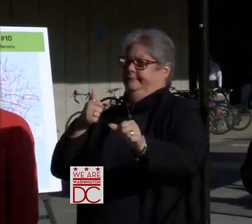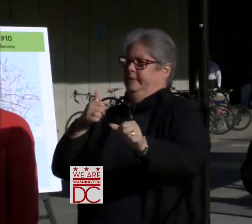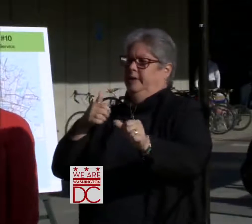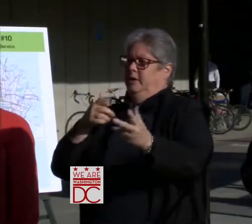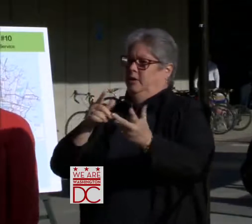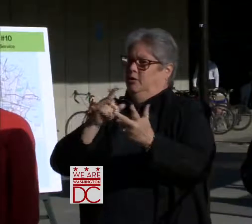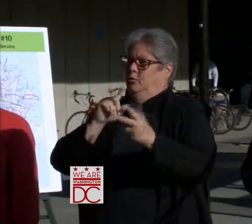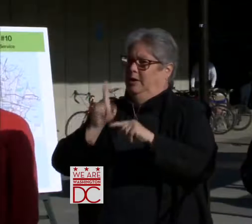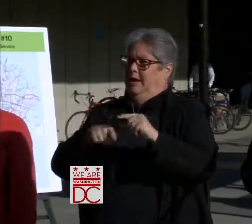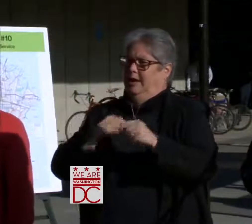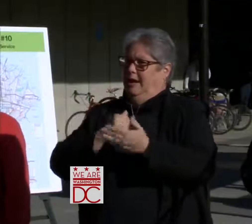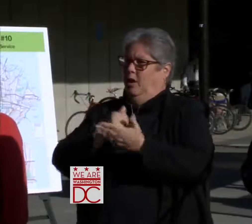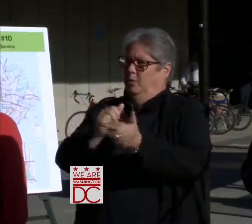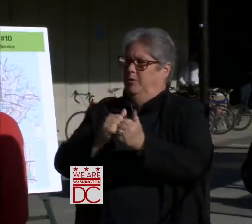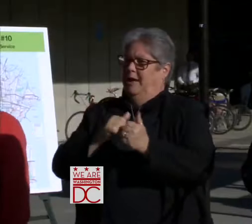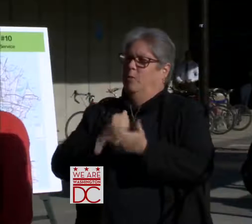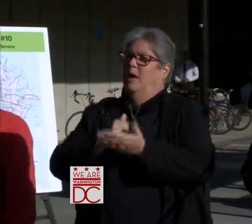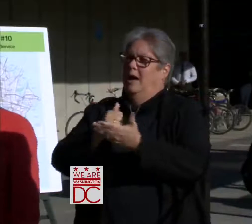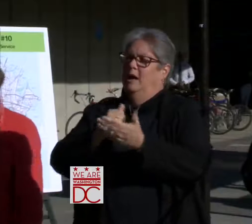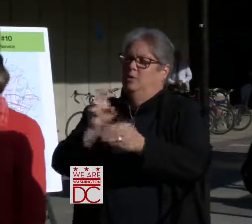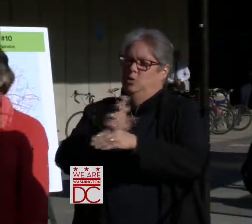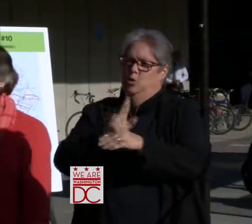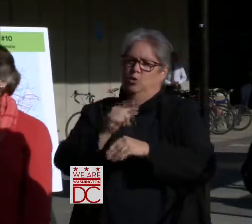WOULD RIDE ON THE RED LINE SO AGAIN USE THE GREEN AND YELLOW